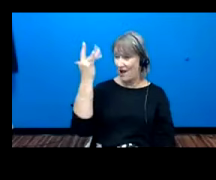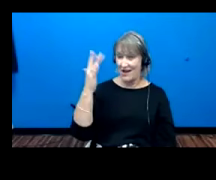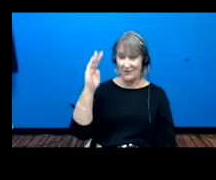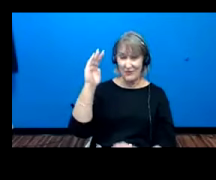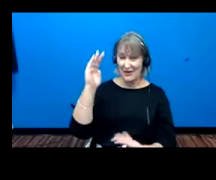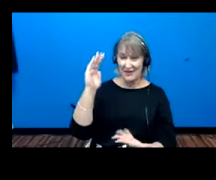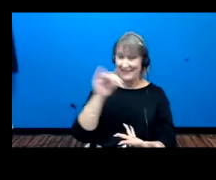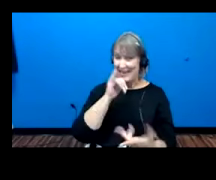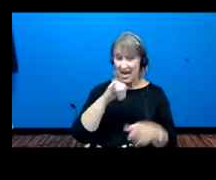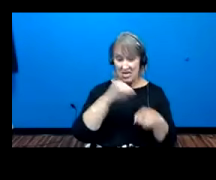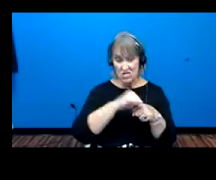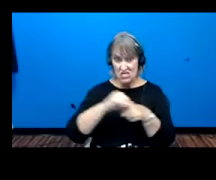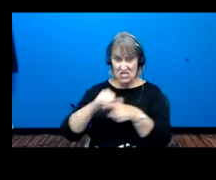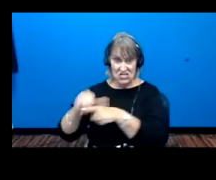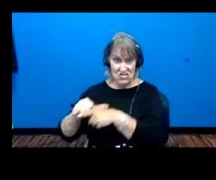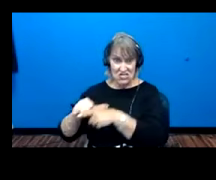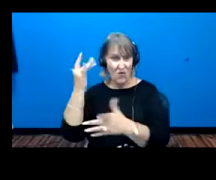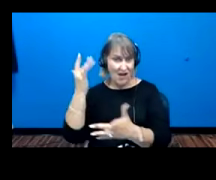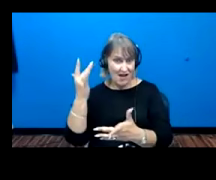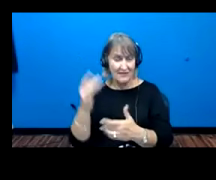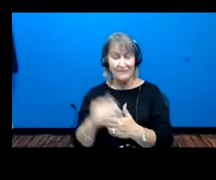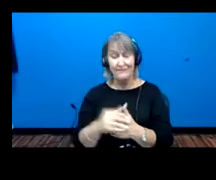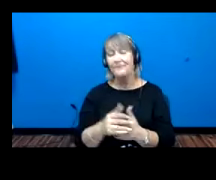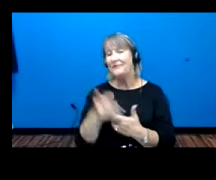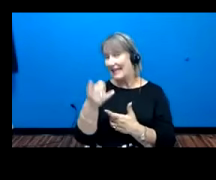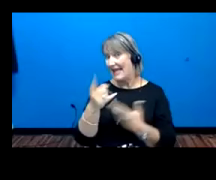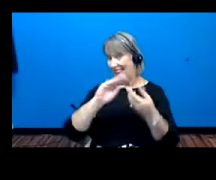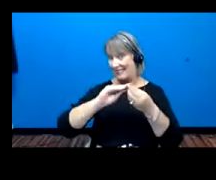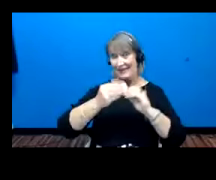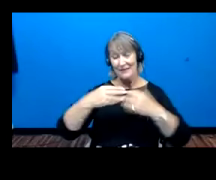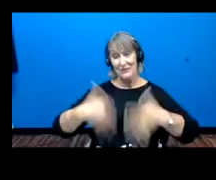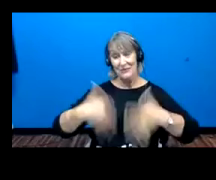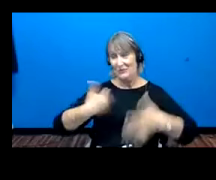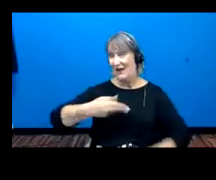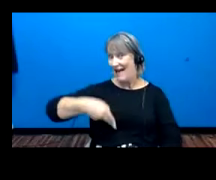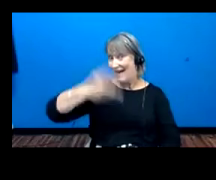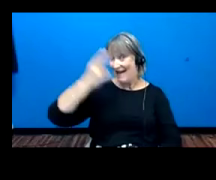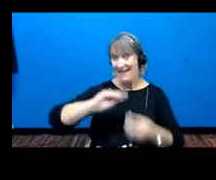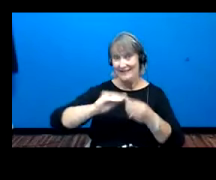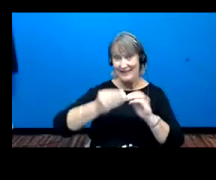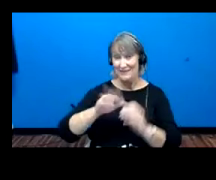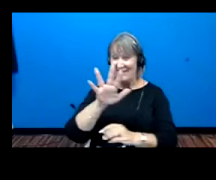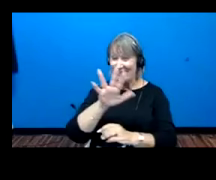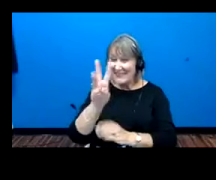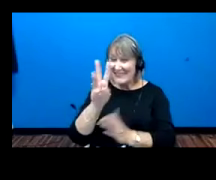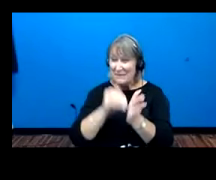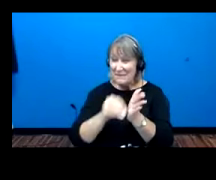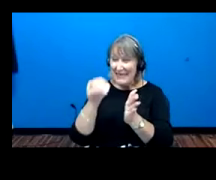As we see it, the numbers are compelling. There's over 56 million adults in the United States